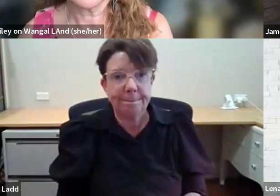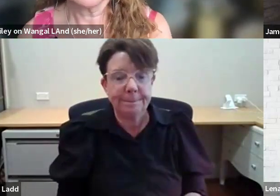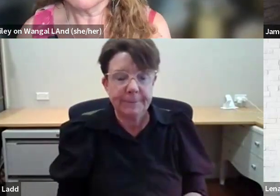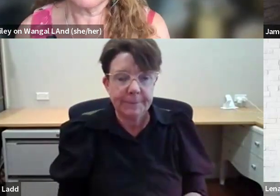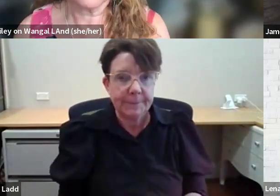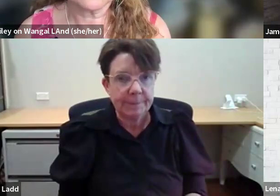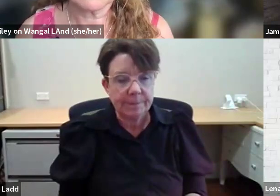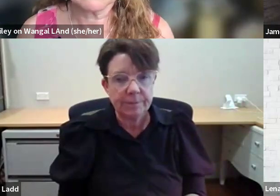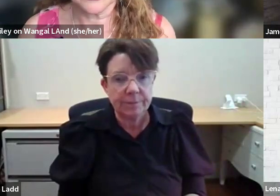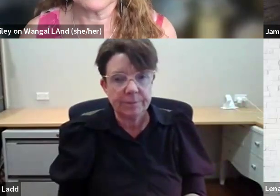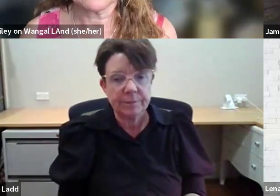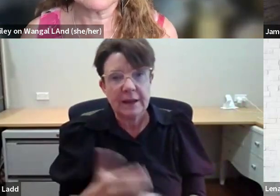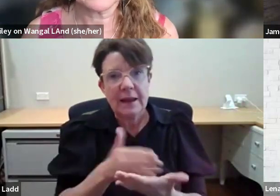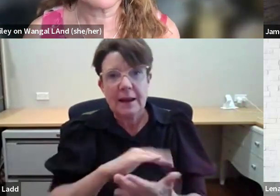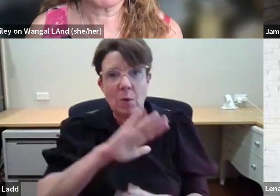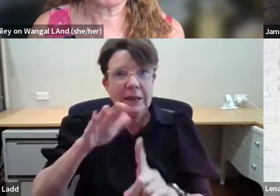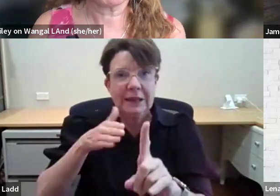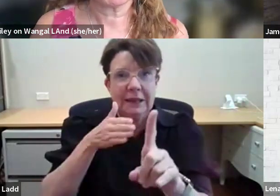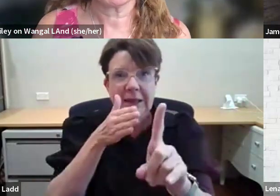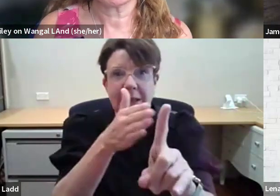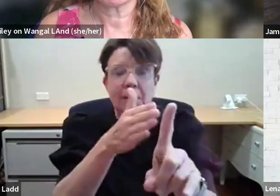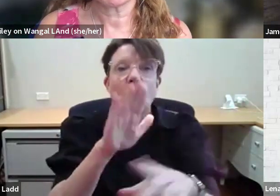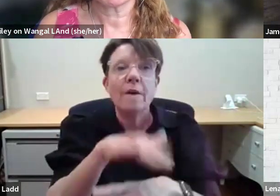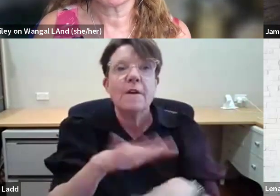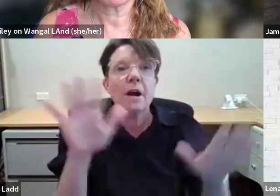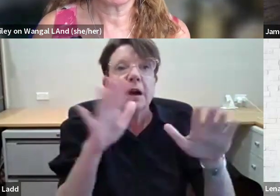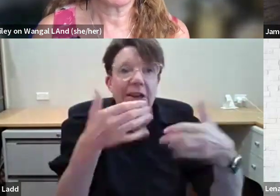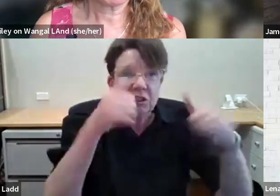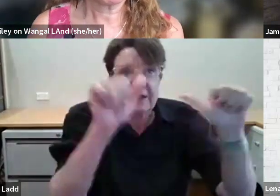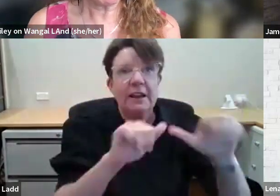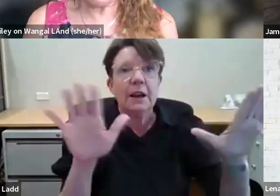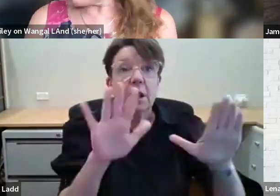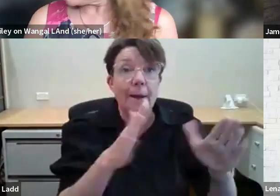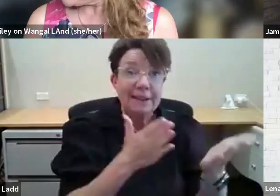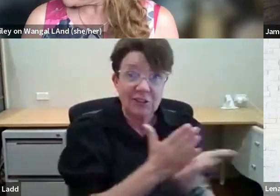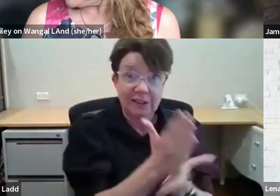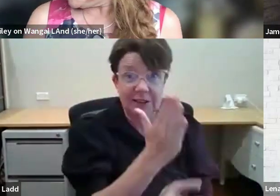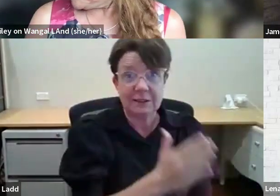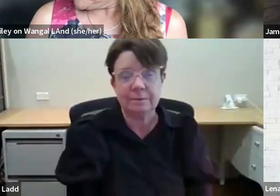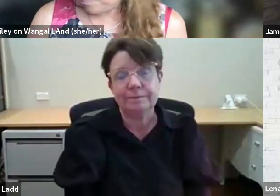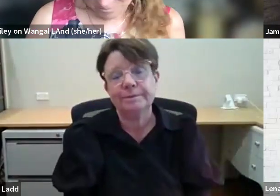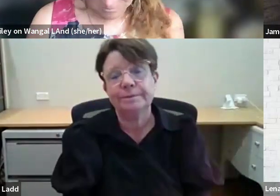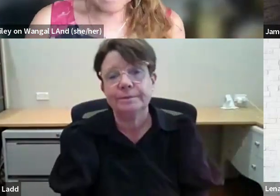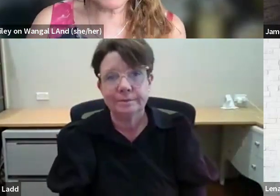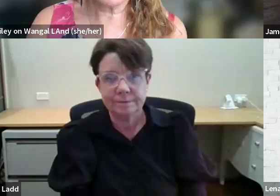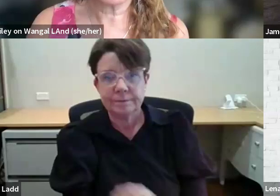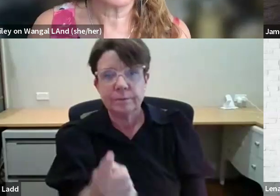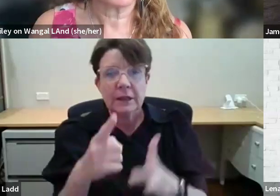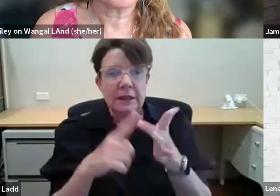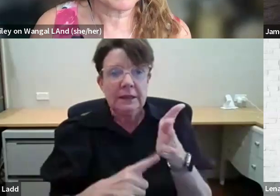left of the conversation, and I'm going to move to the second topic which is how do we move to